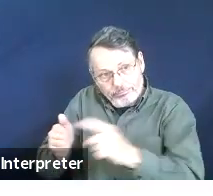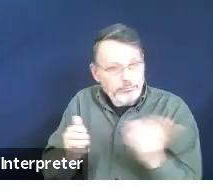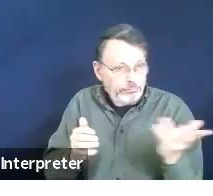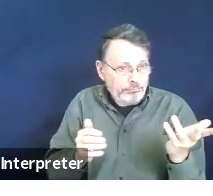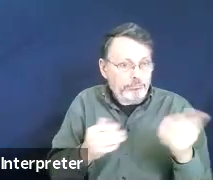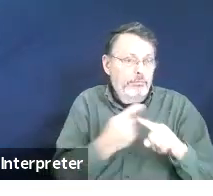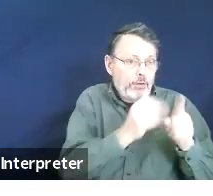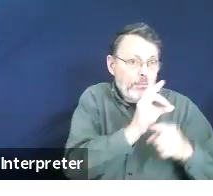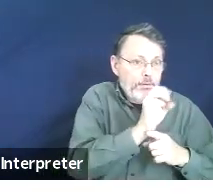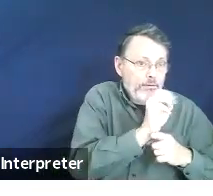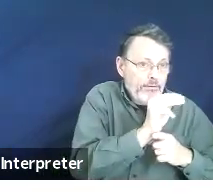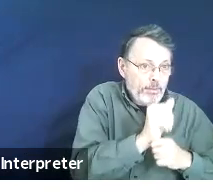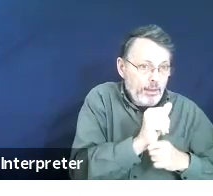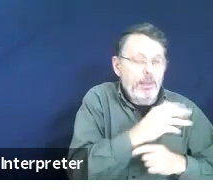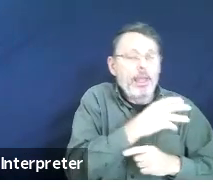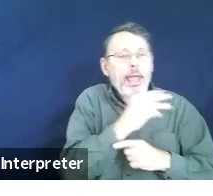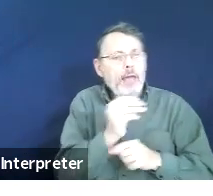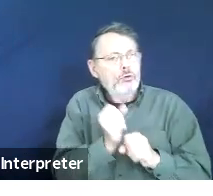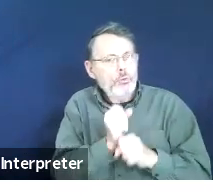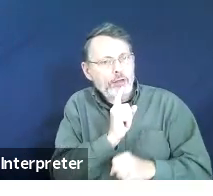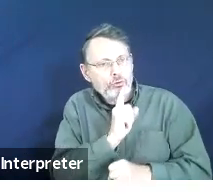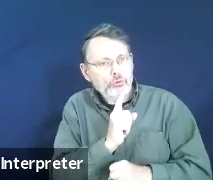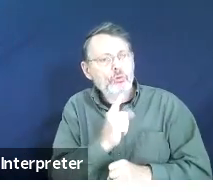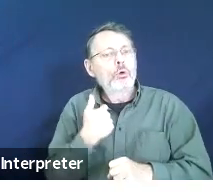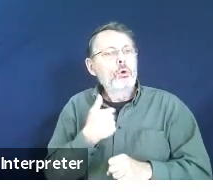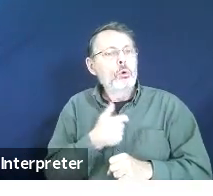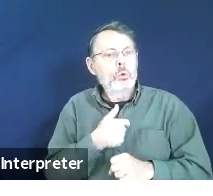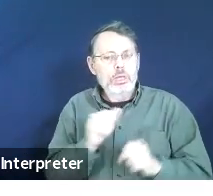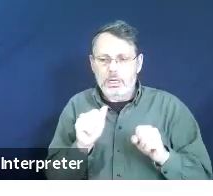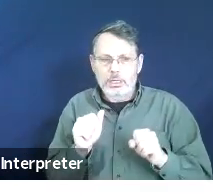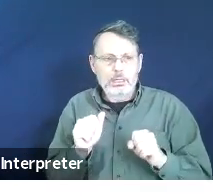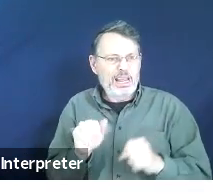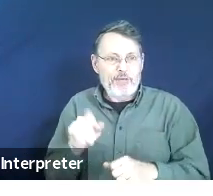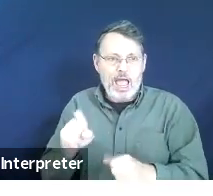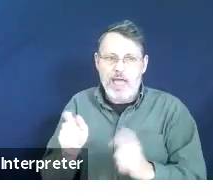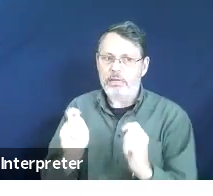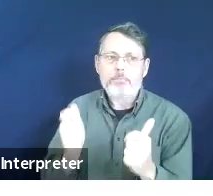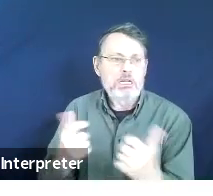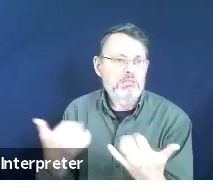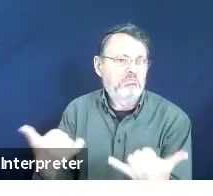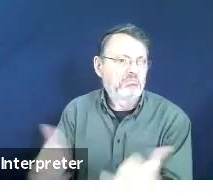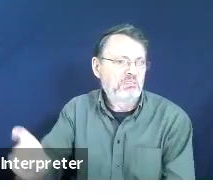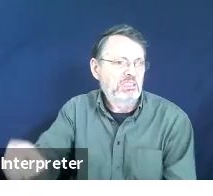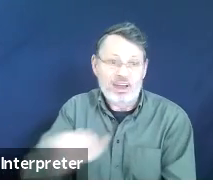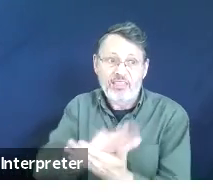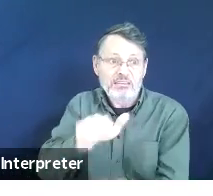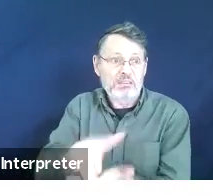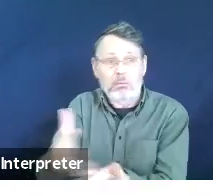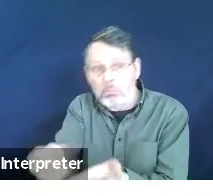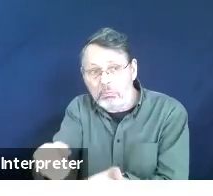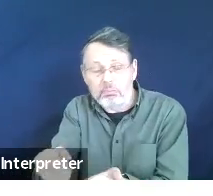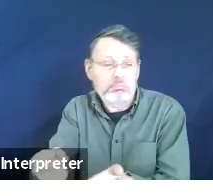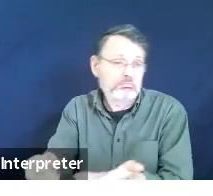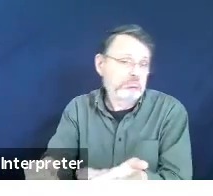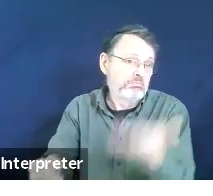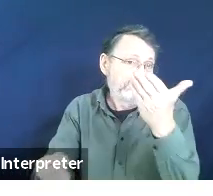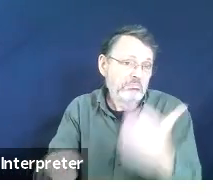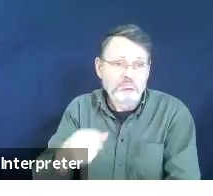we're able to answer immediate needs, things like the center is out of personal preparedness